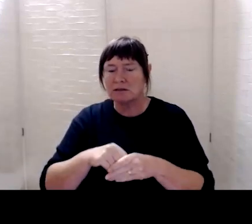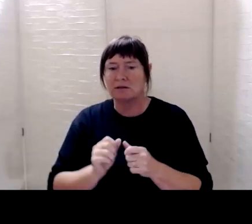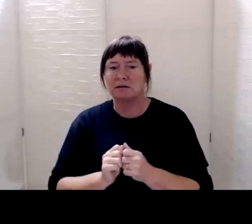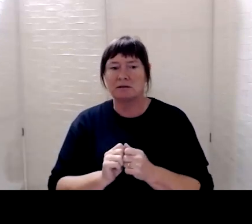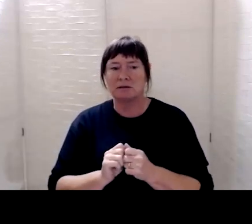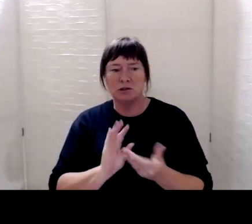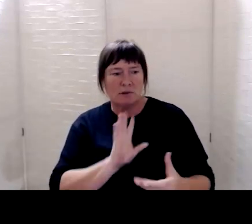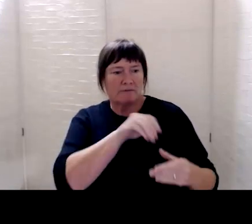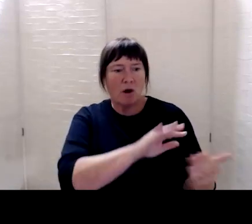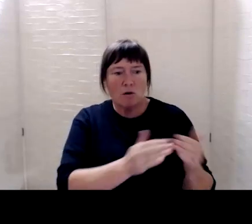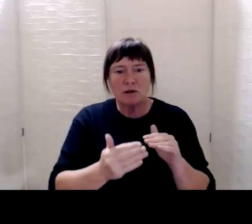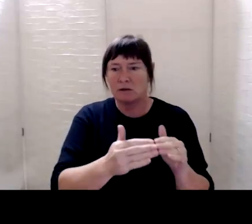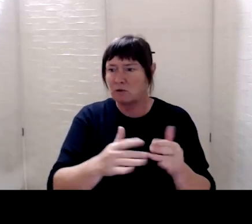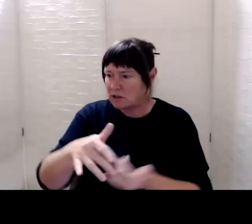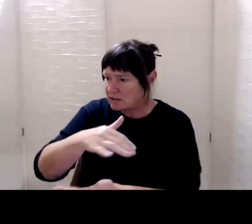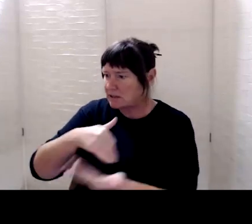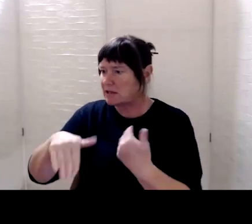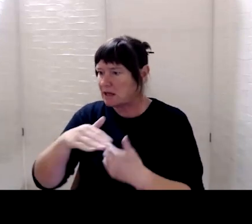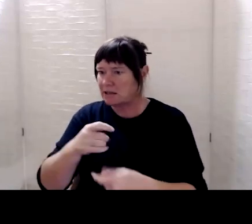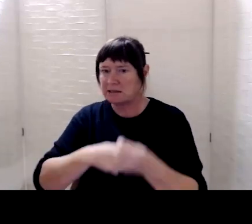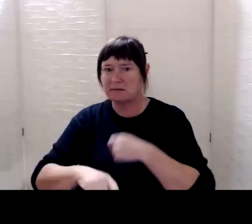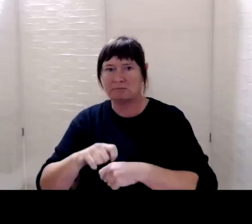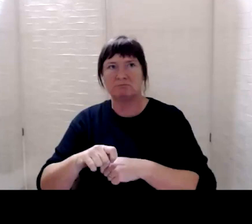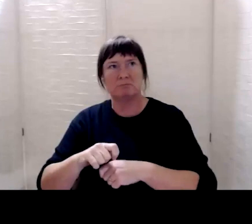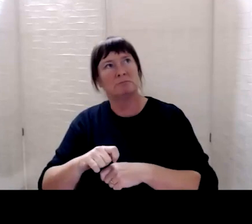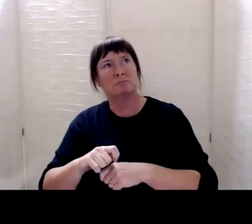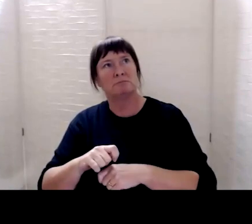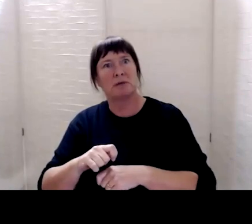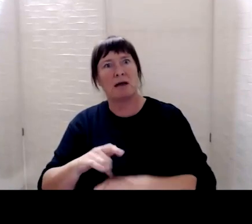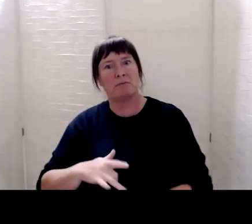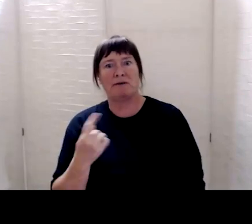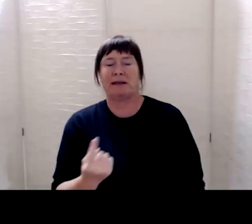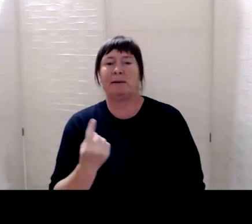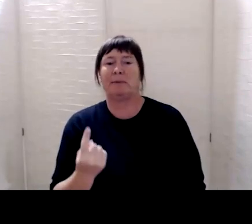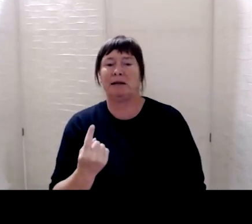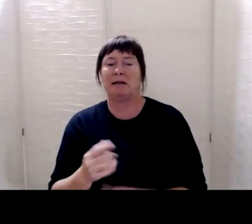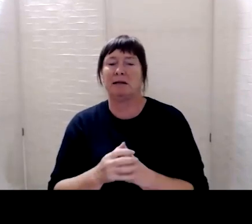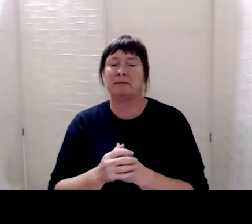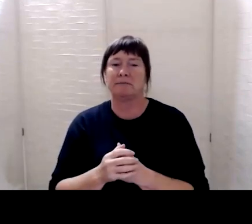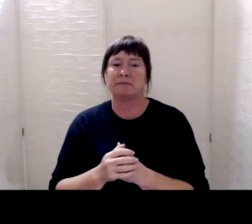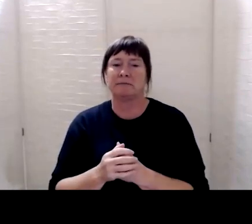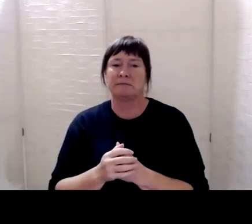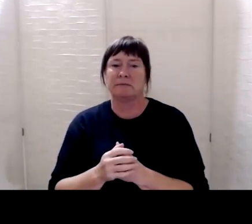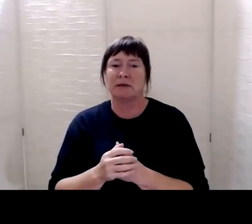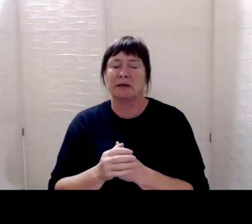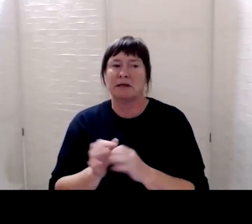and to live independently. So it’s not what something is,